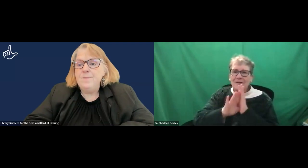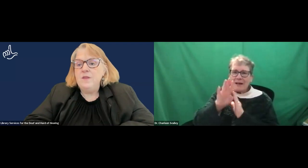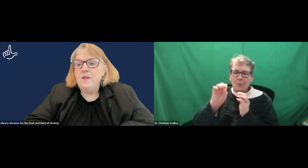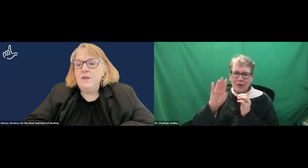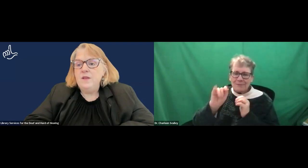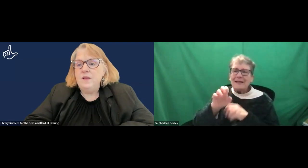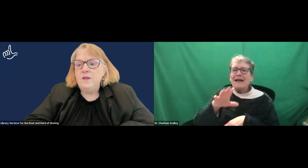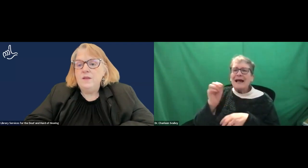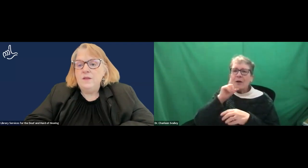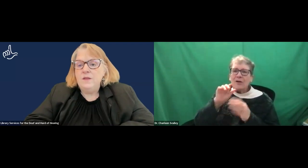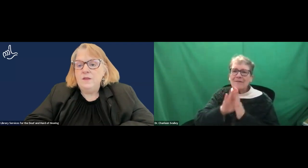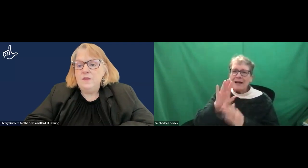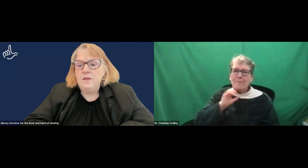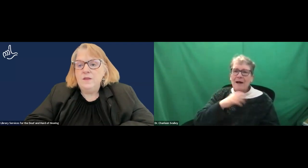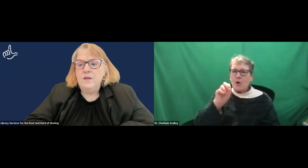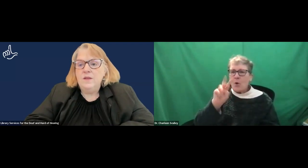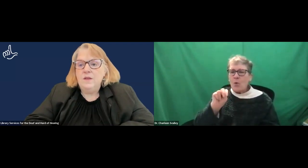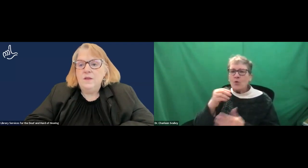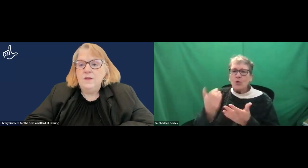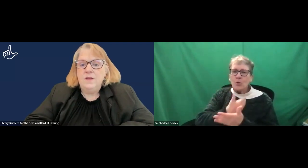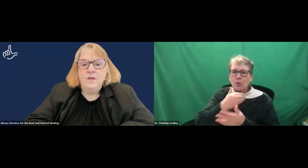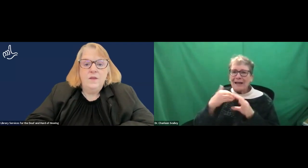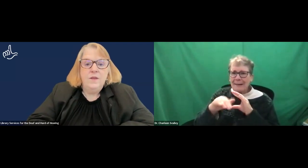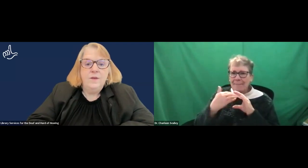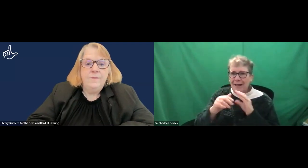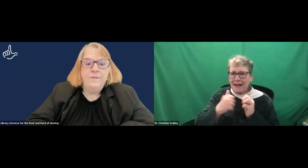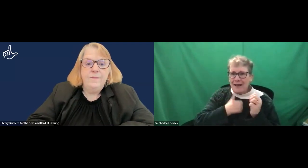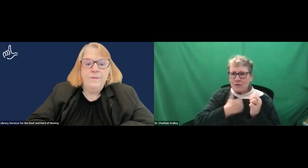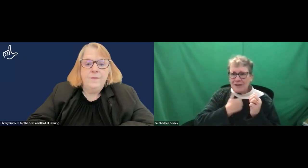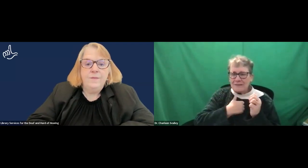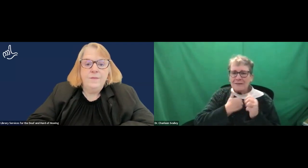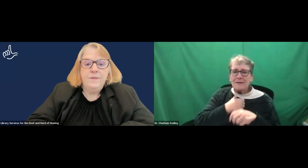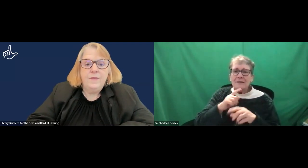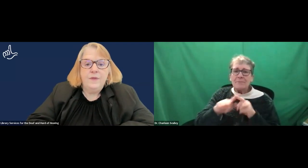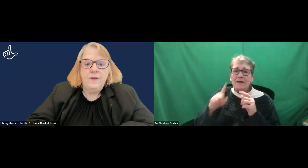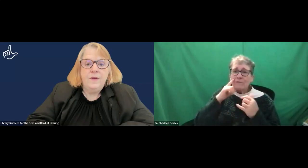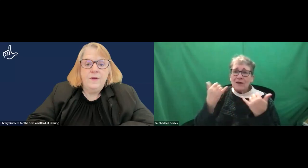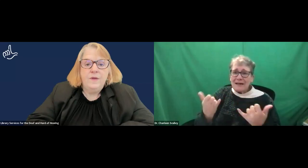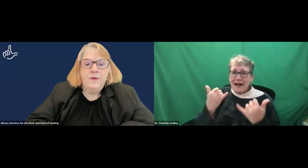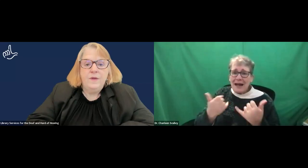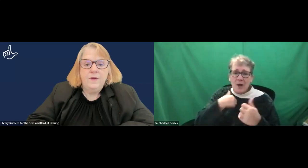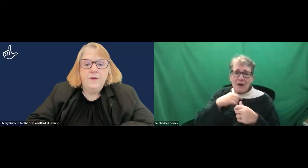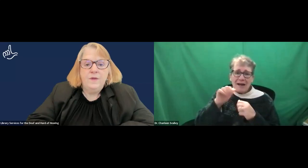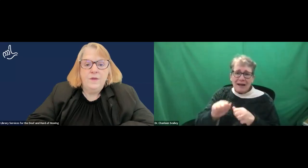Looking to do that maybe in February. And develop my own new email address, as well.